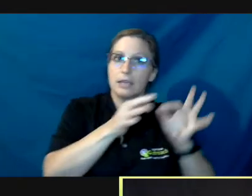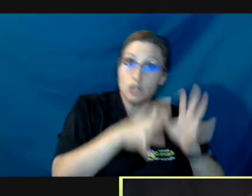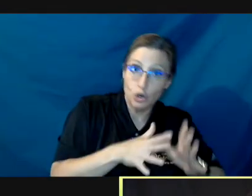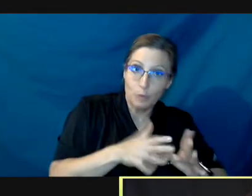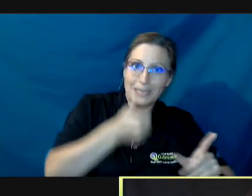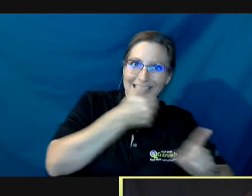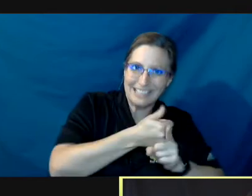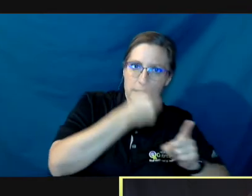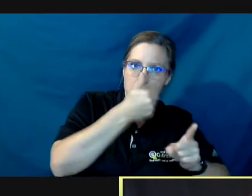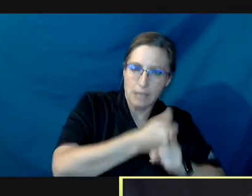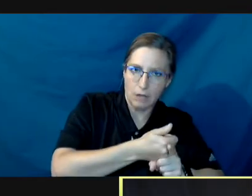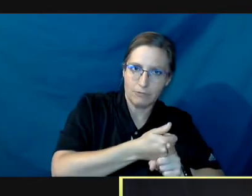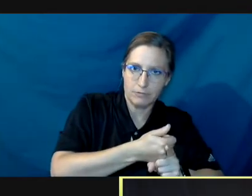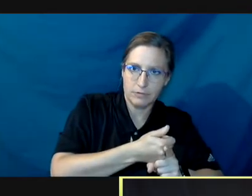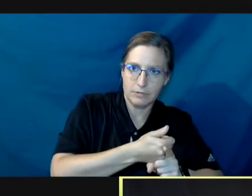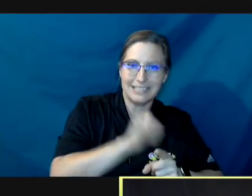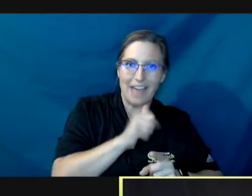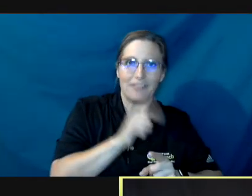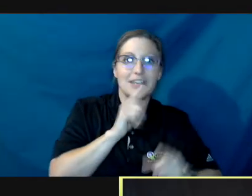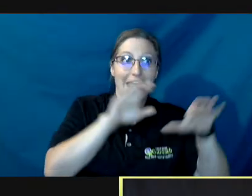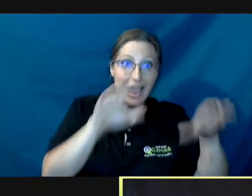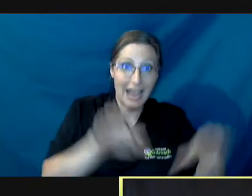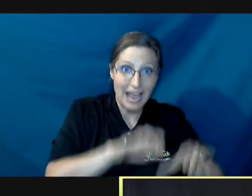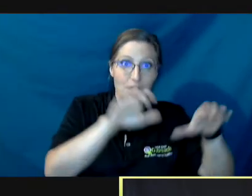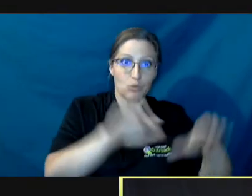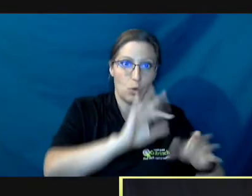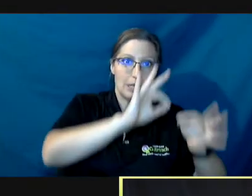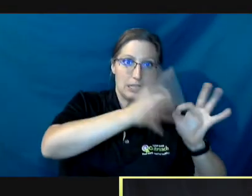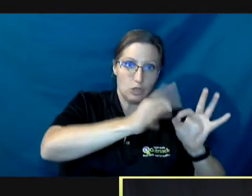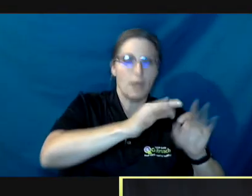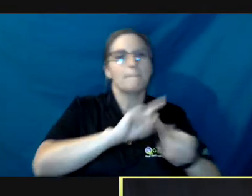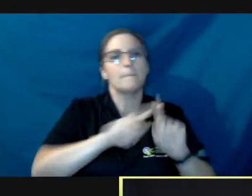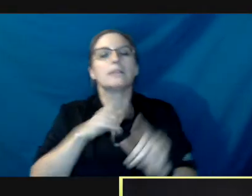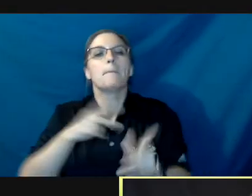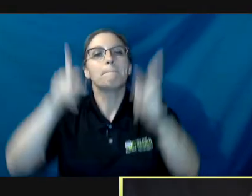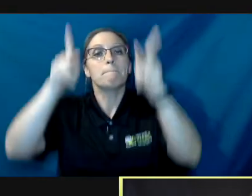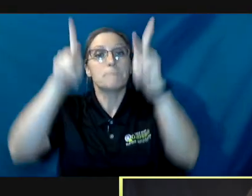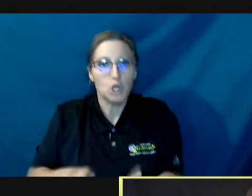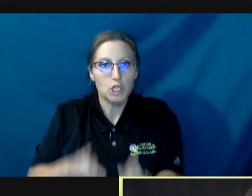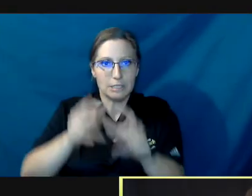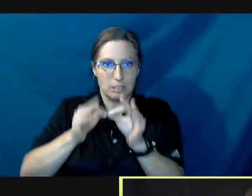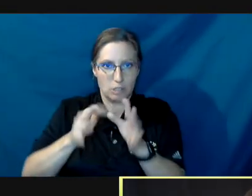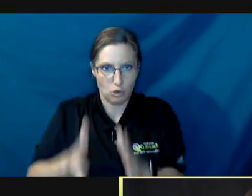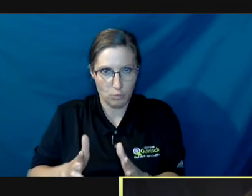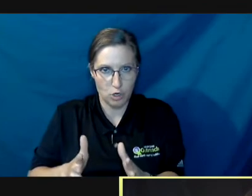create an opportunity to look at how the interpreter works as a team member